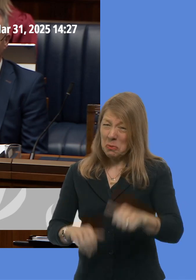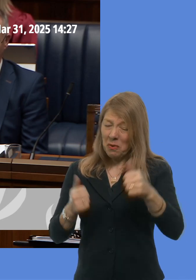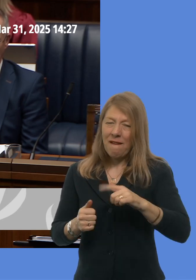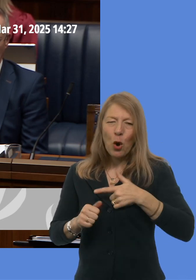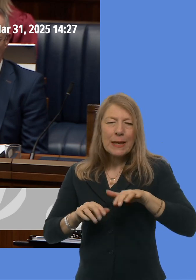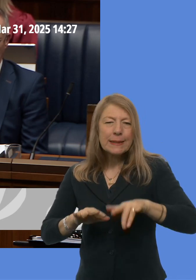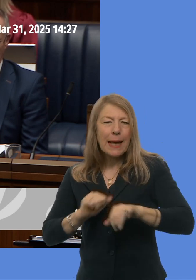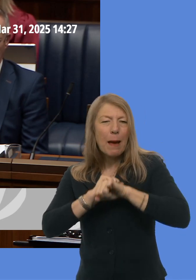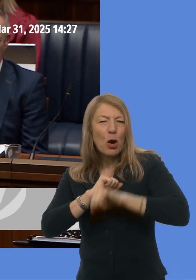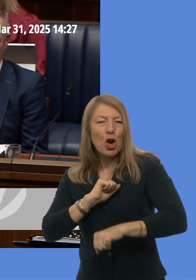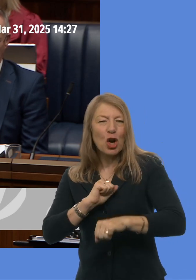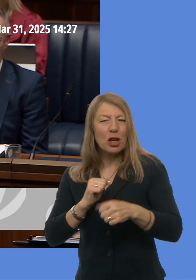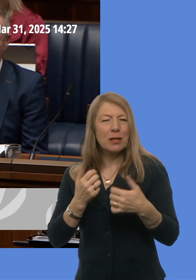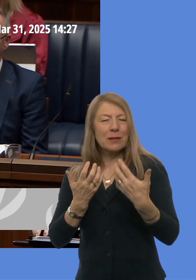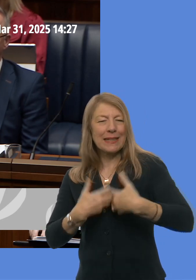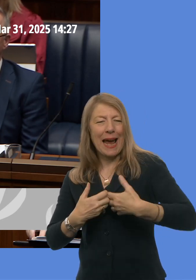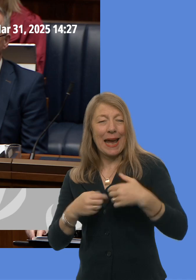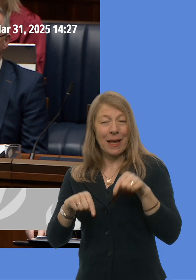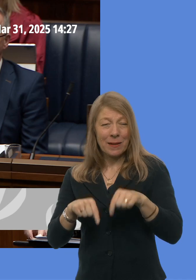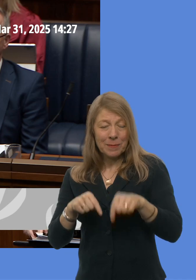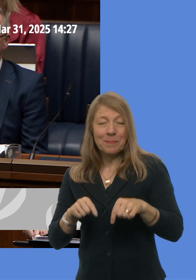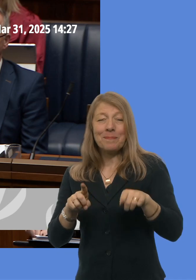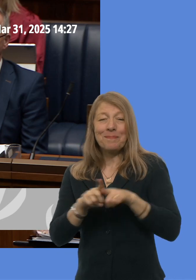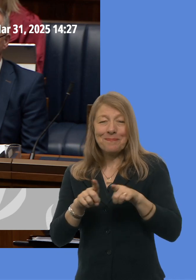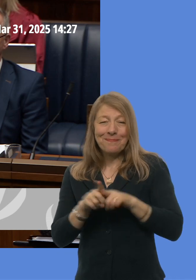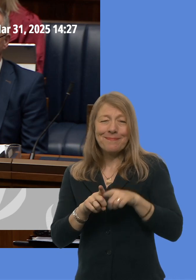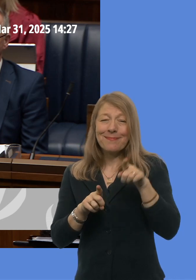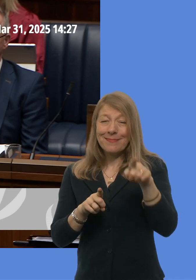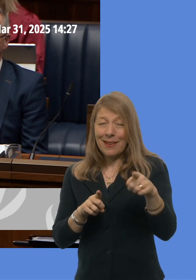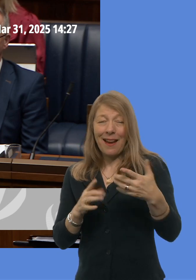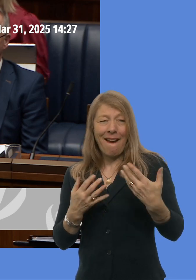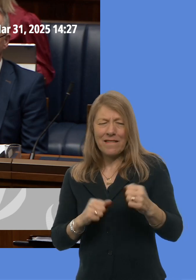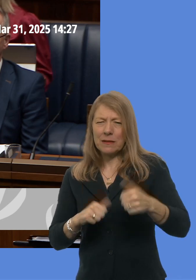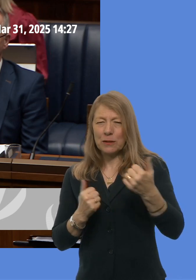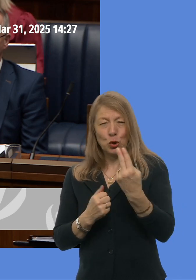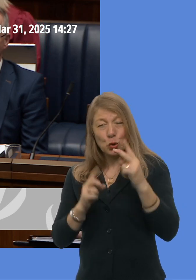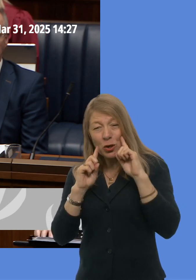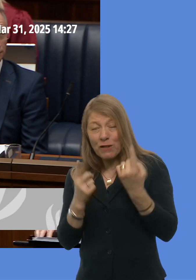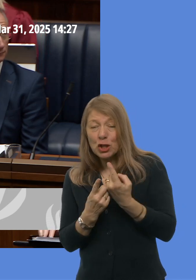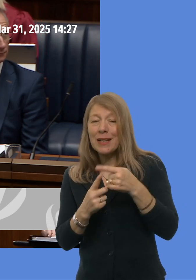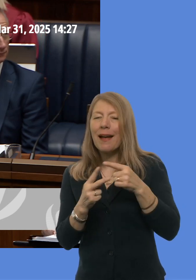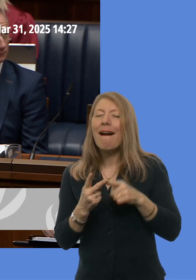the 250th anniversary of the Declaration of Independence. The plan will maintain Northern Ireland's bipartisan support